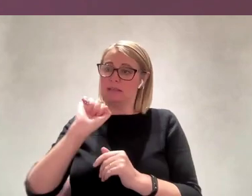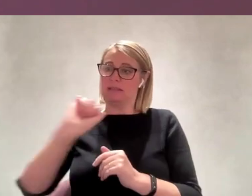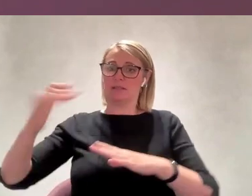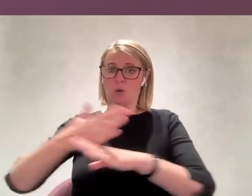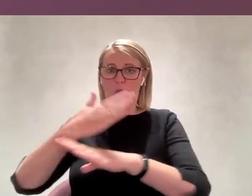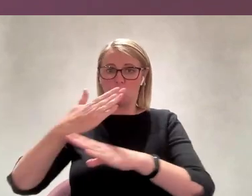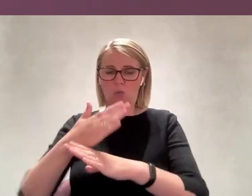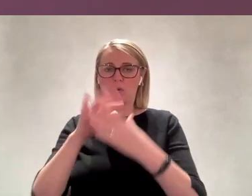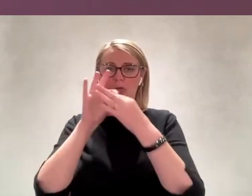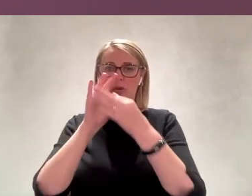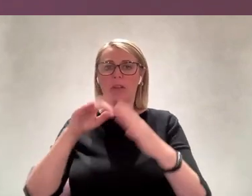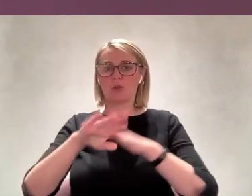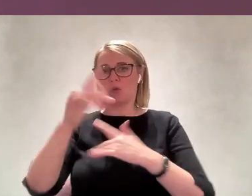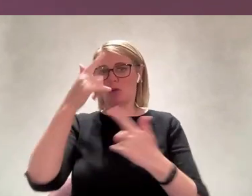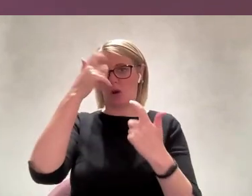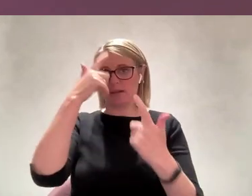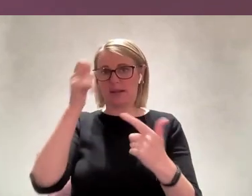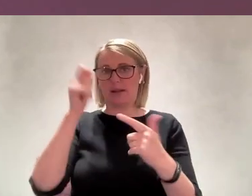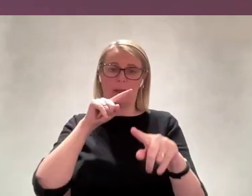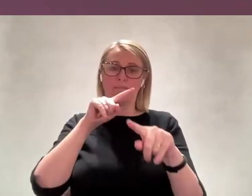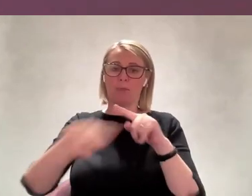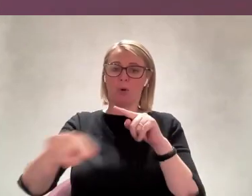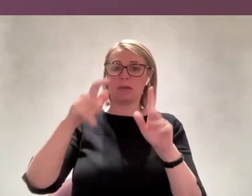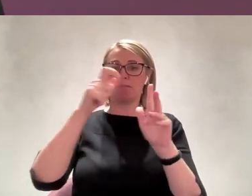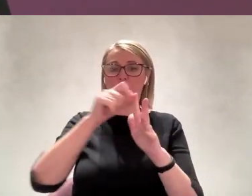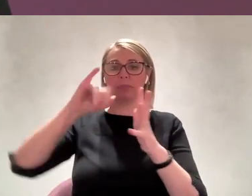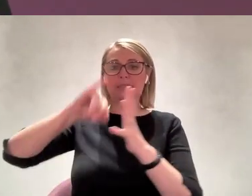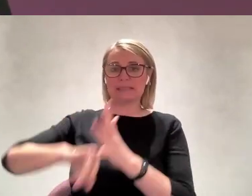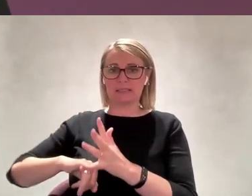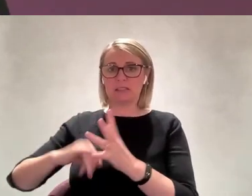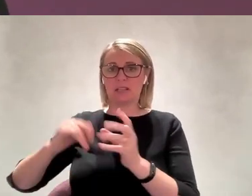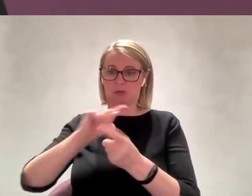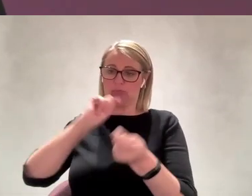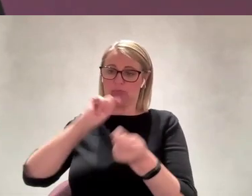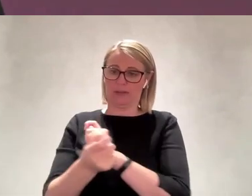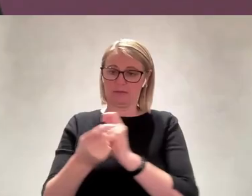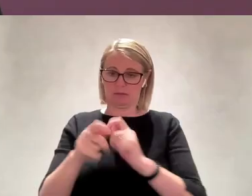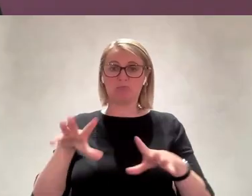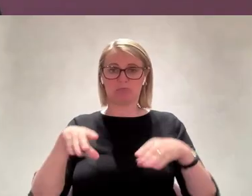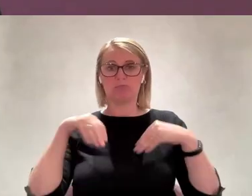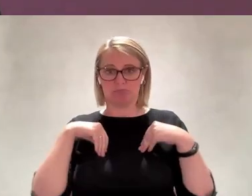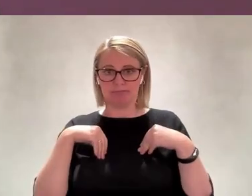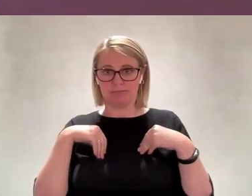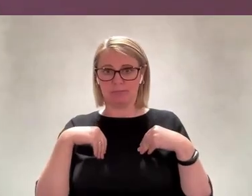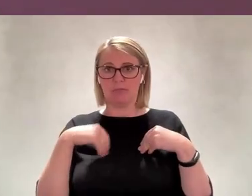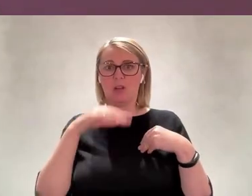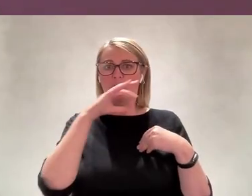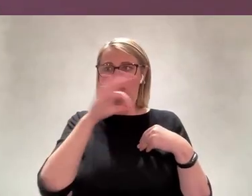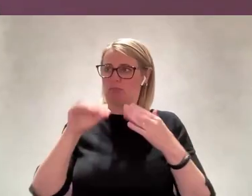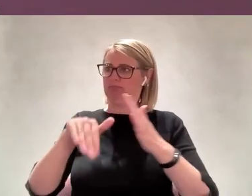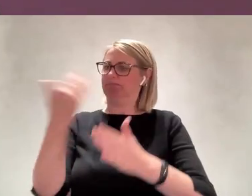Dave's work is centred on the idea that most public sector transformation is adaptive rather than novel,